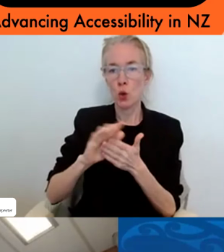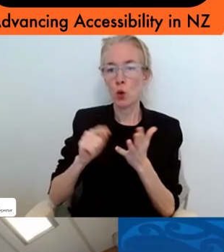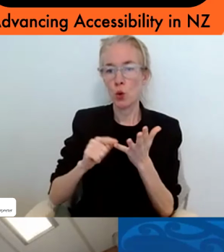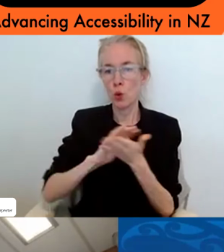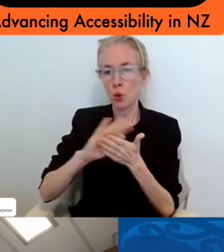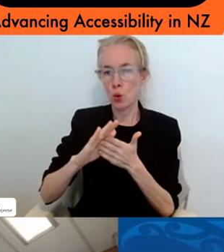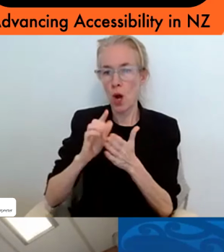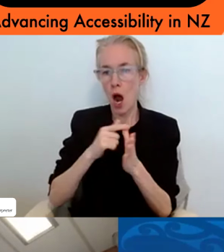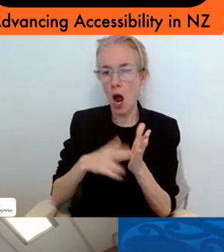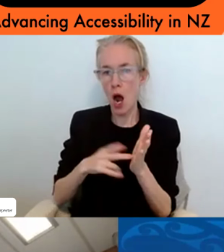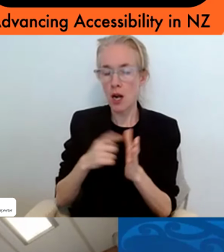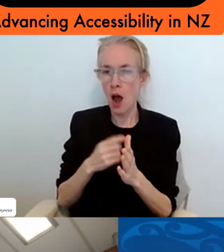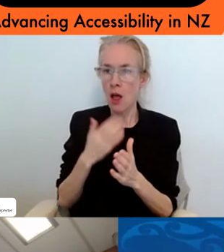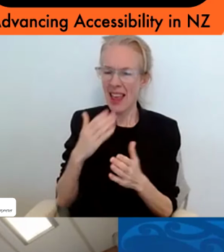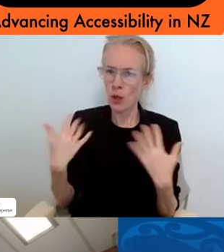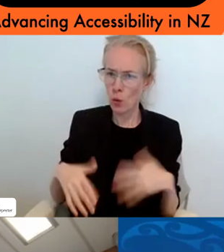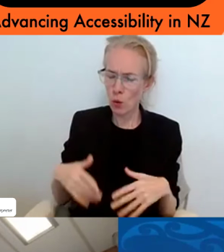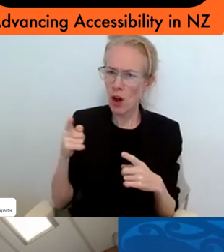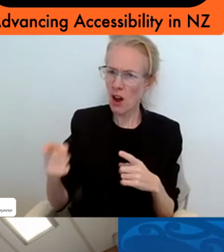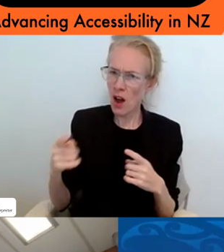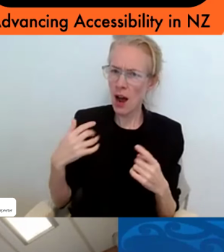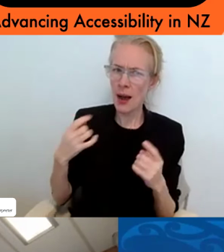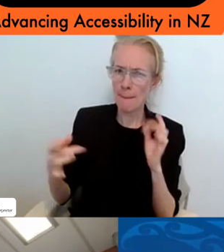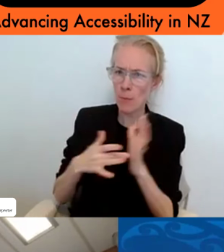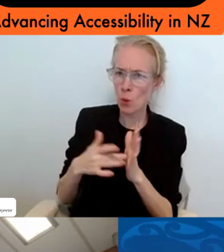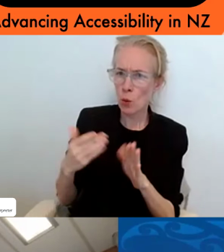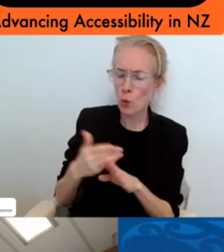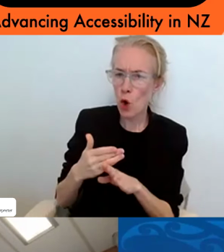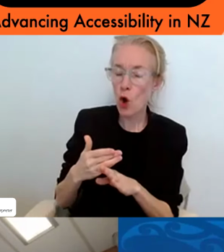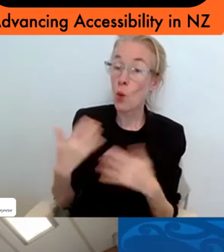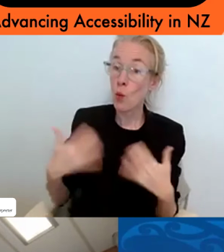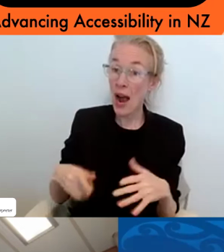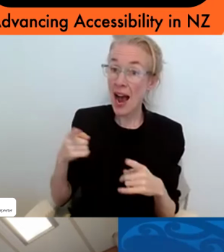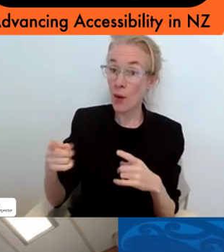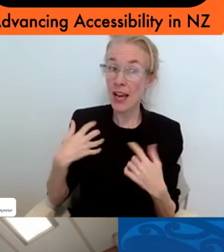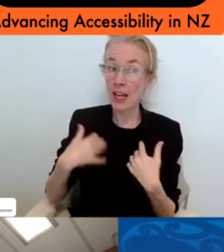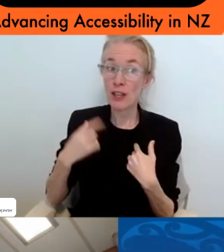guys have implemented that diversity of impairment is unusual in some